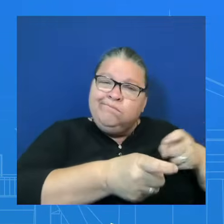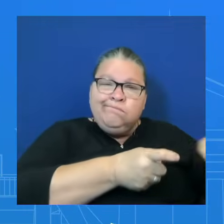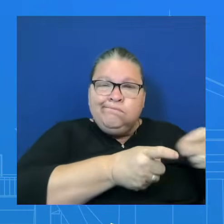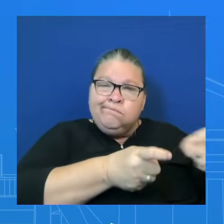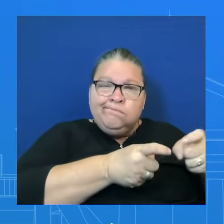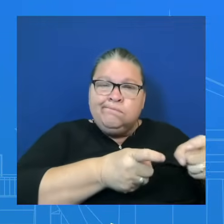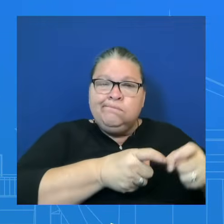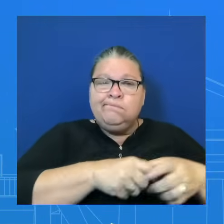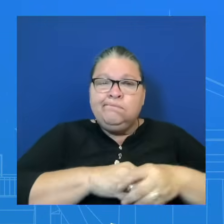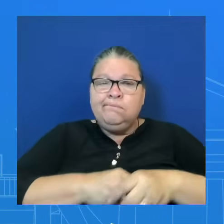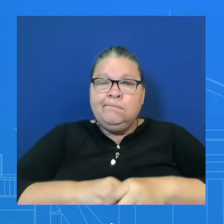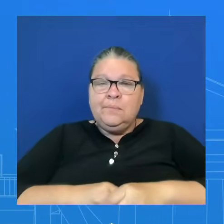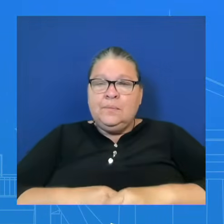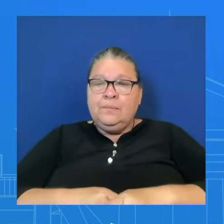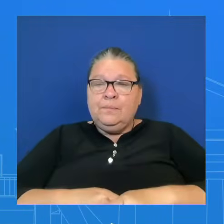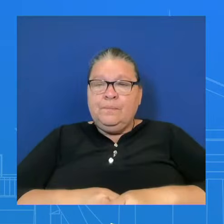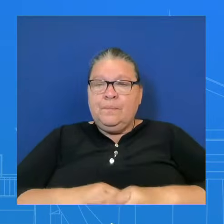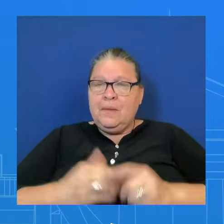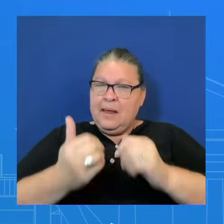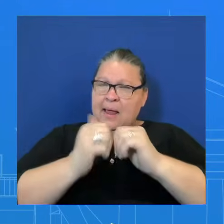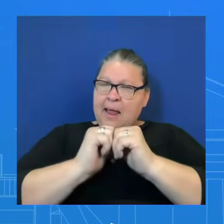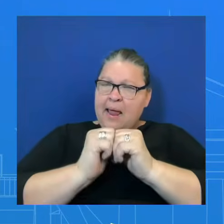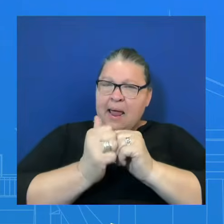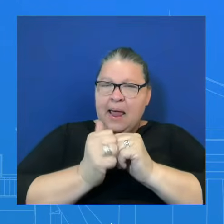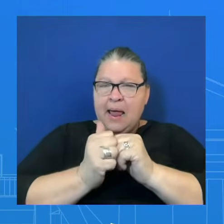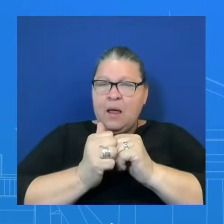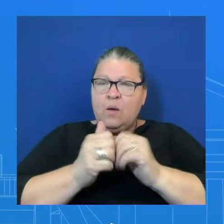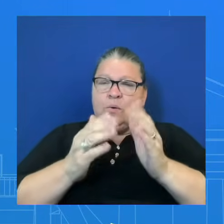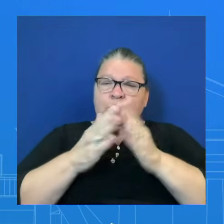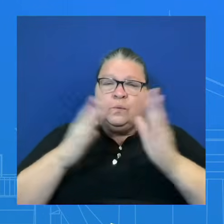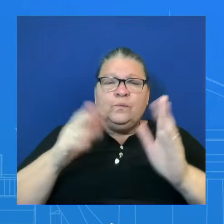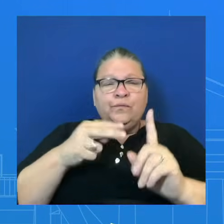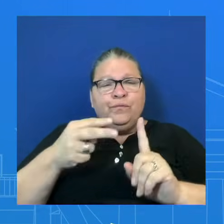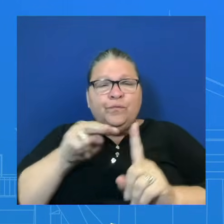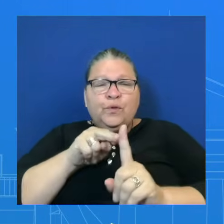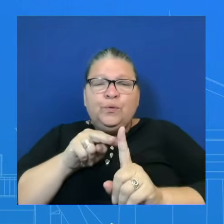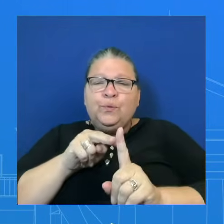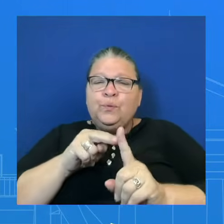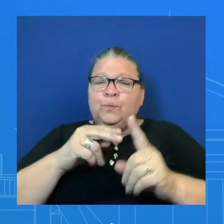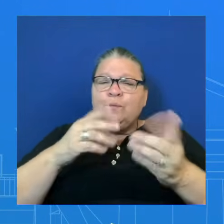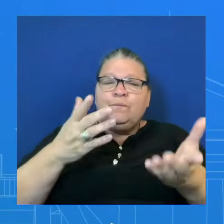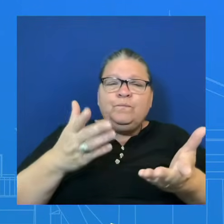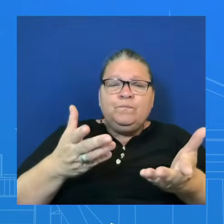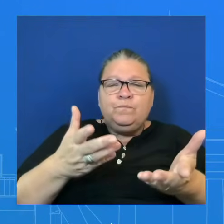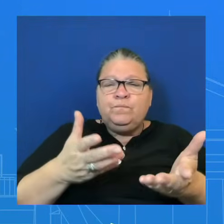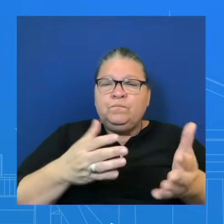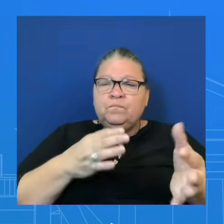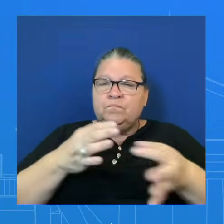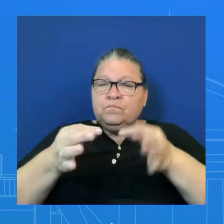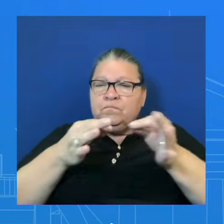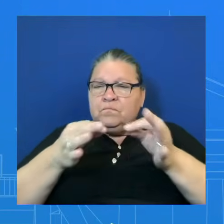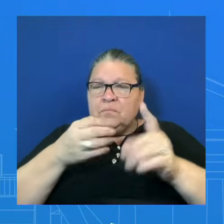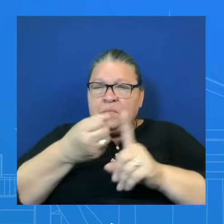on very, very many levels with the United States. You saw that, in Shangri-La, Secretary Austin